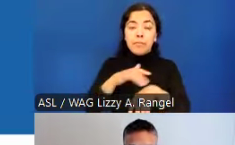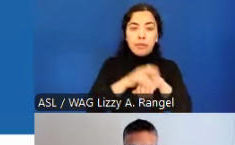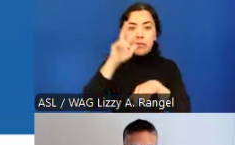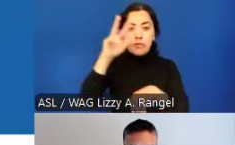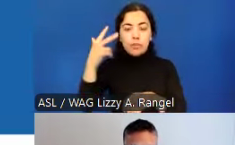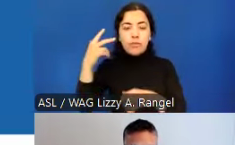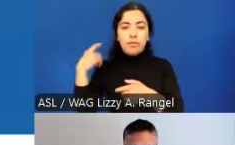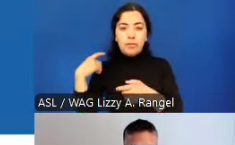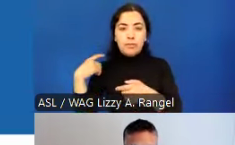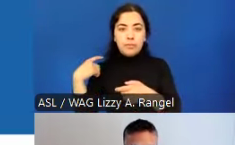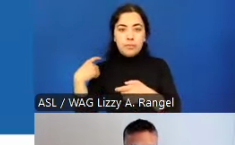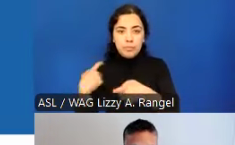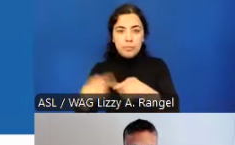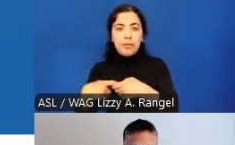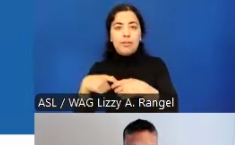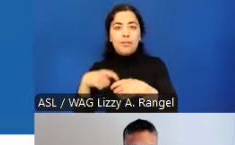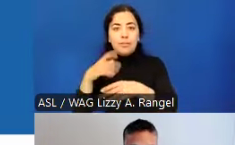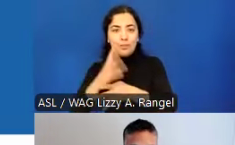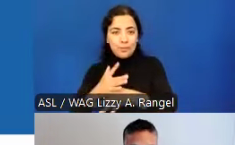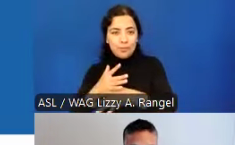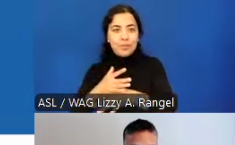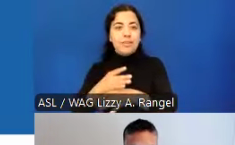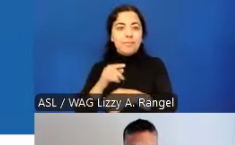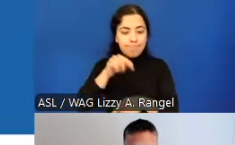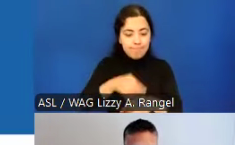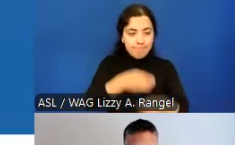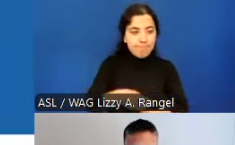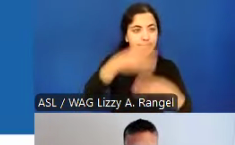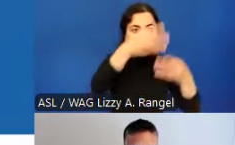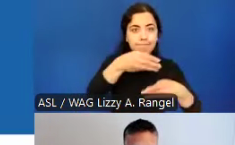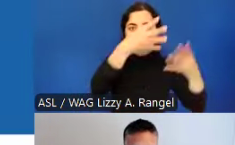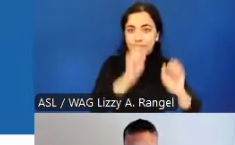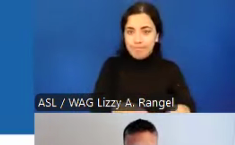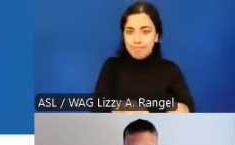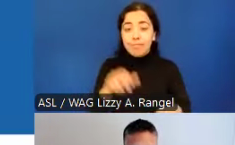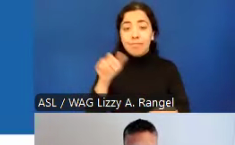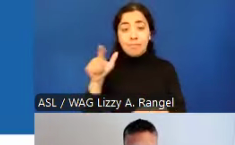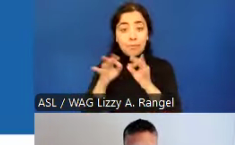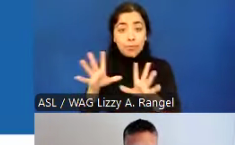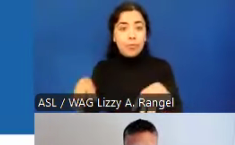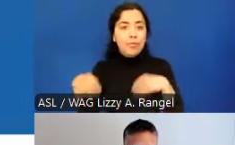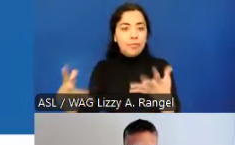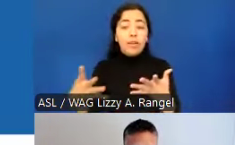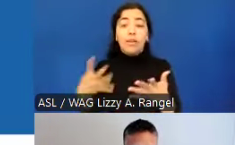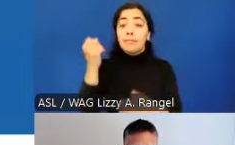American sign language interpretation is also provided. Microphones are muted to prevent any